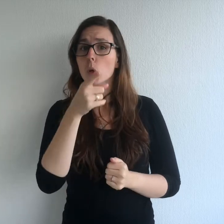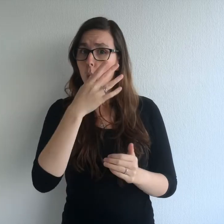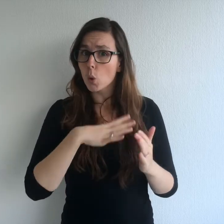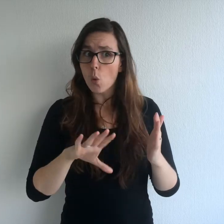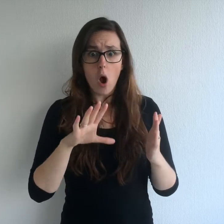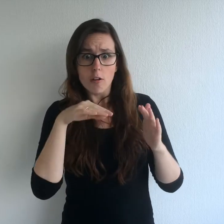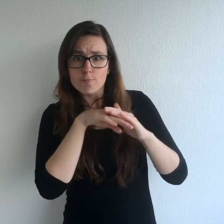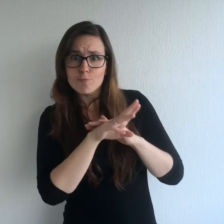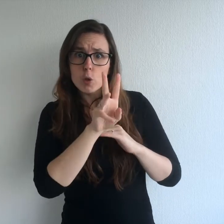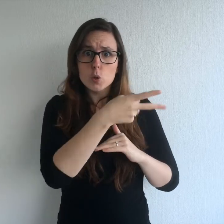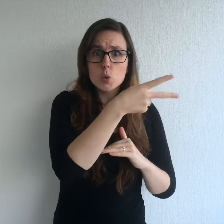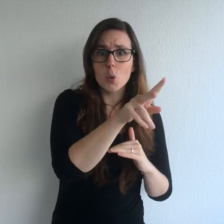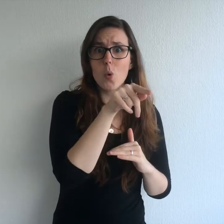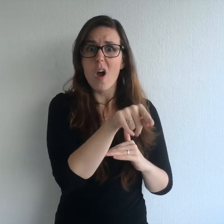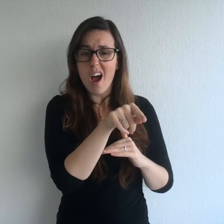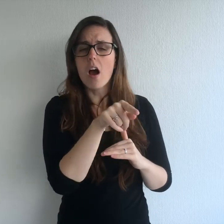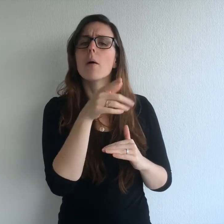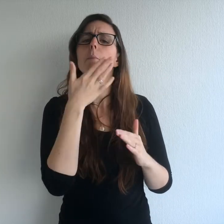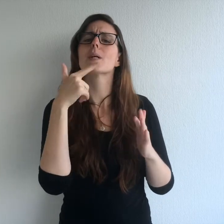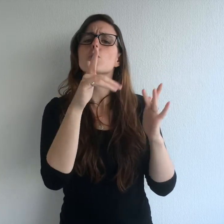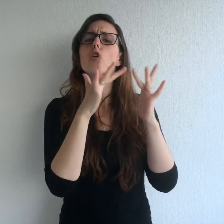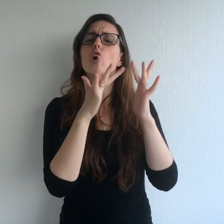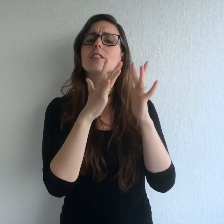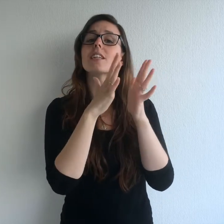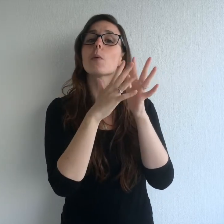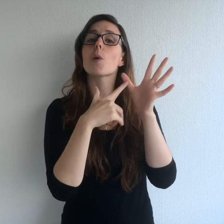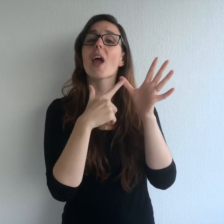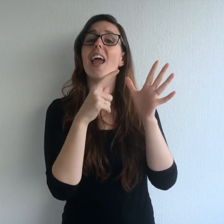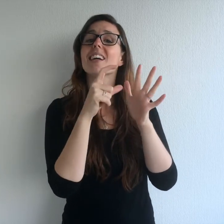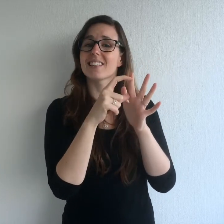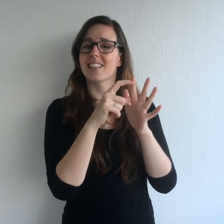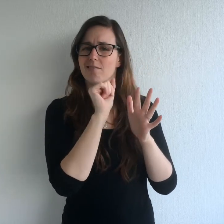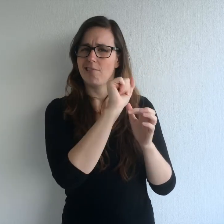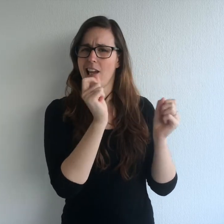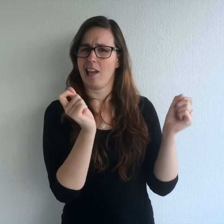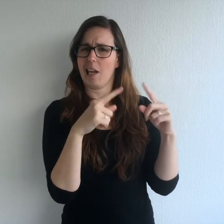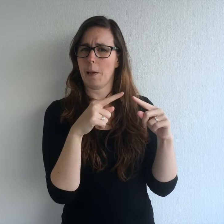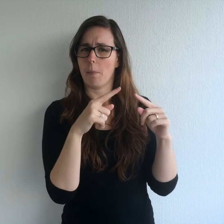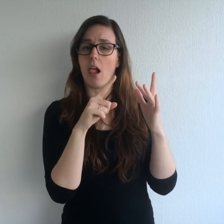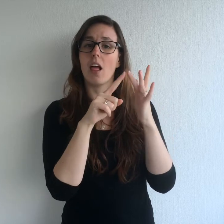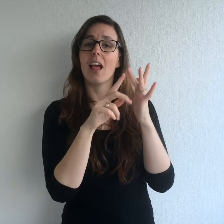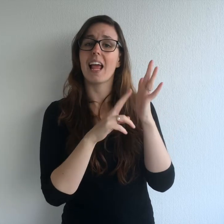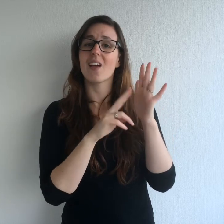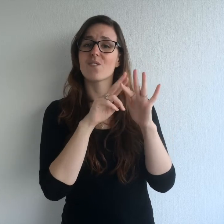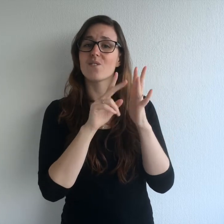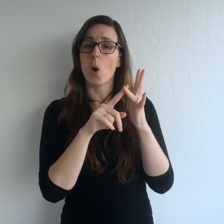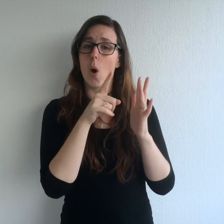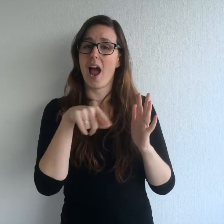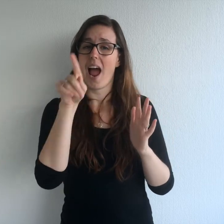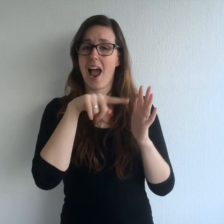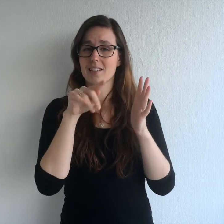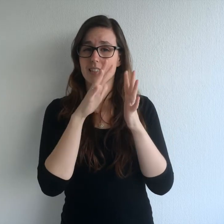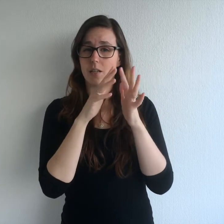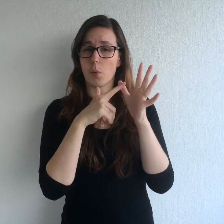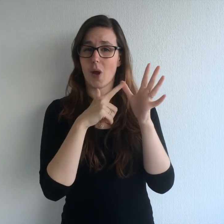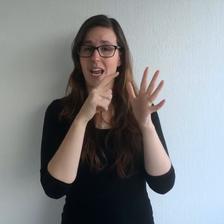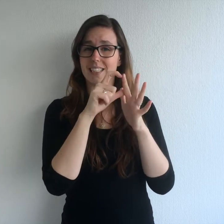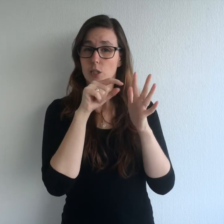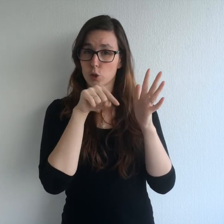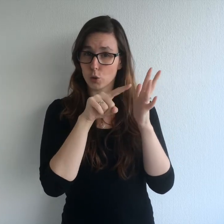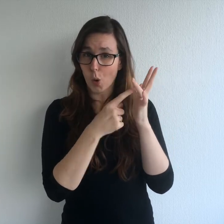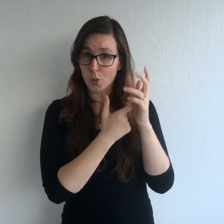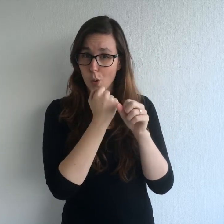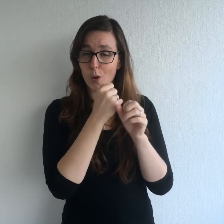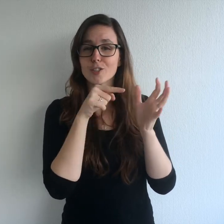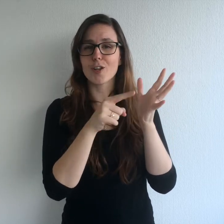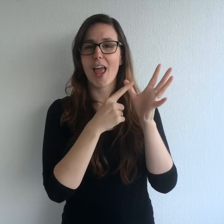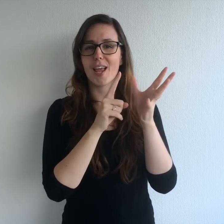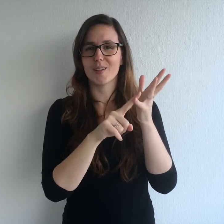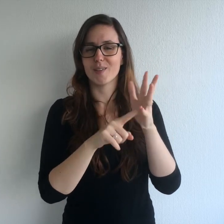If you want to be a part of this tour, please contact WAAD at info@waad.org.au